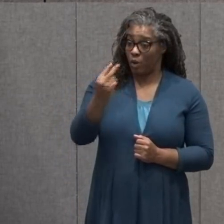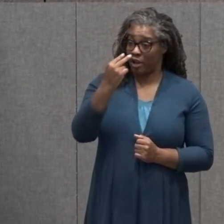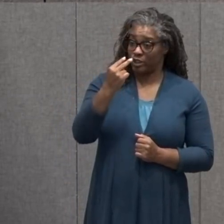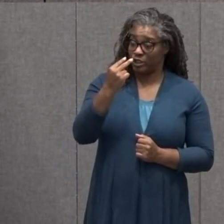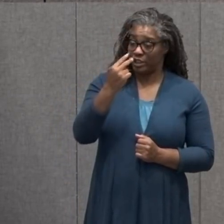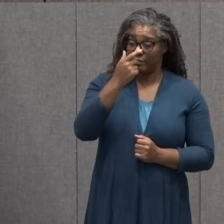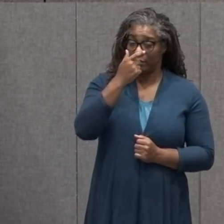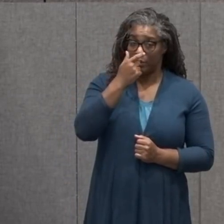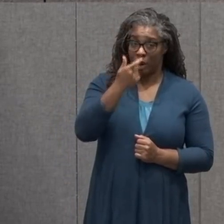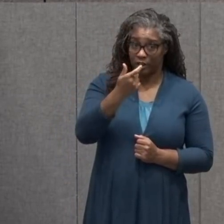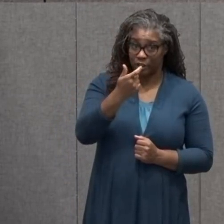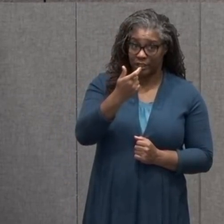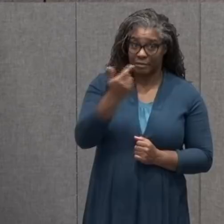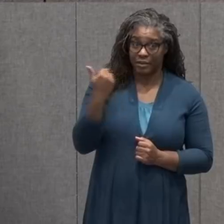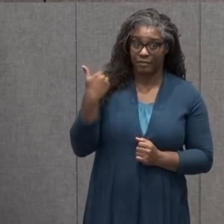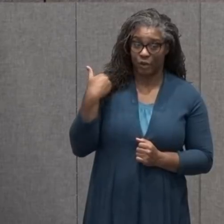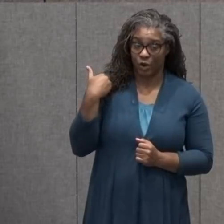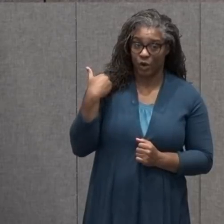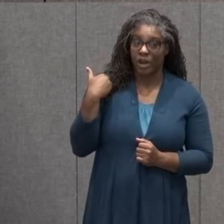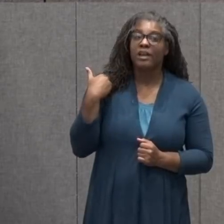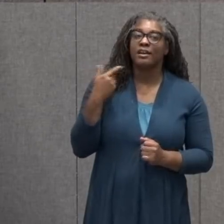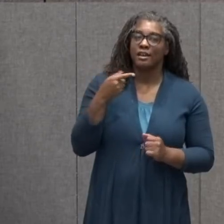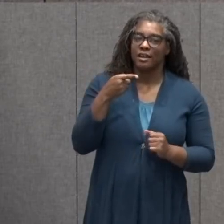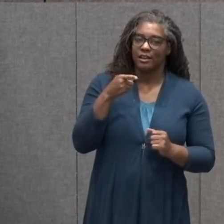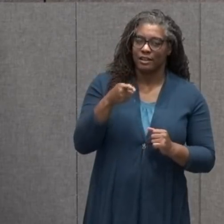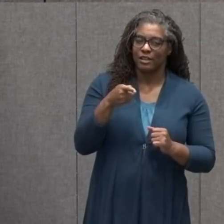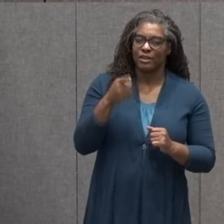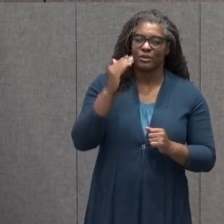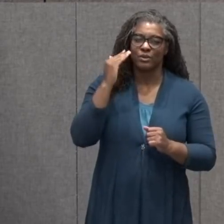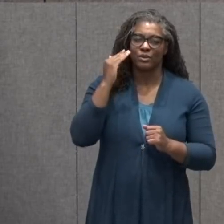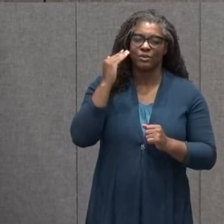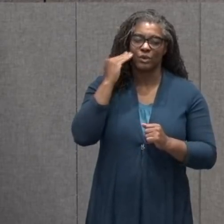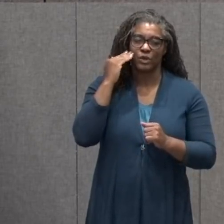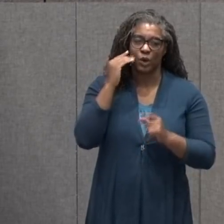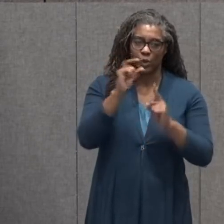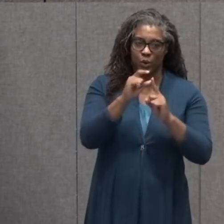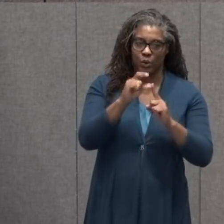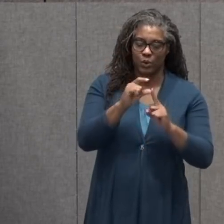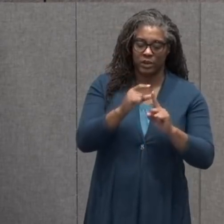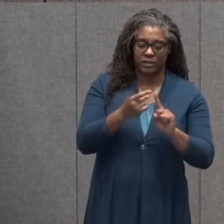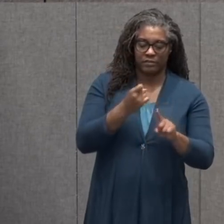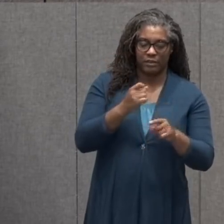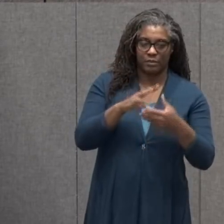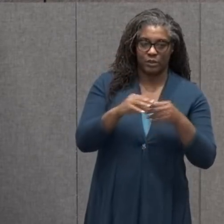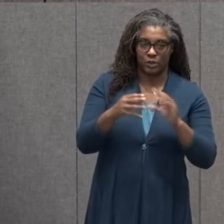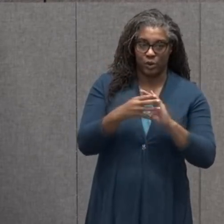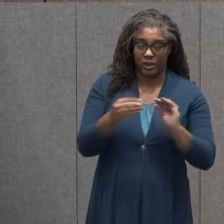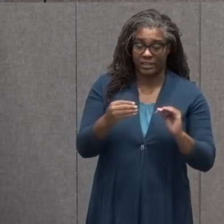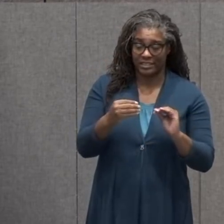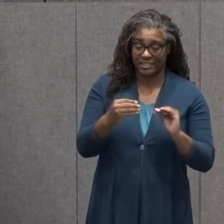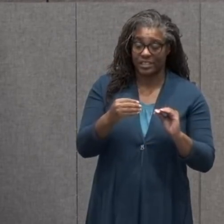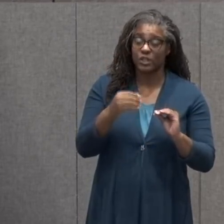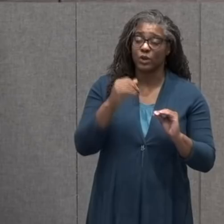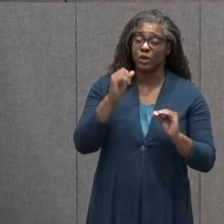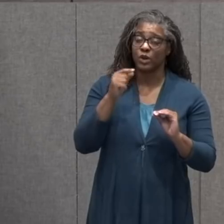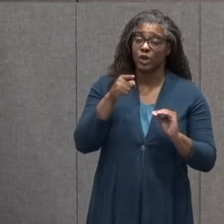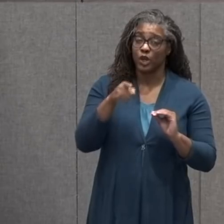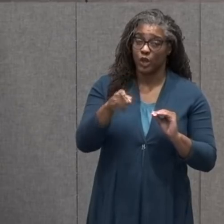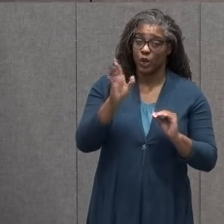and read about them in stories, and know them. So maybe you'll have a leg up if you're playing with a grown-up, or an older sibling.